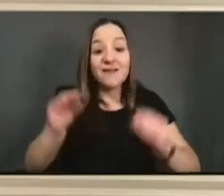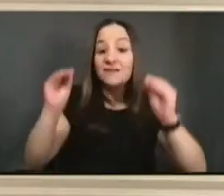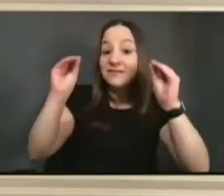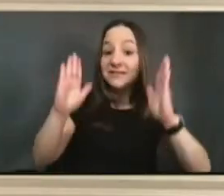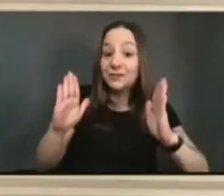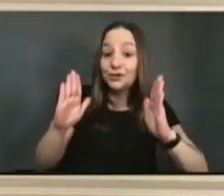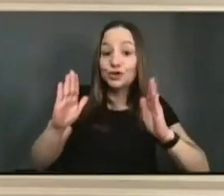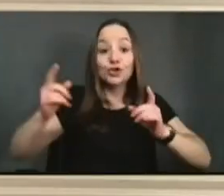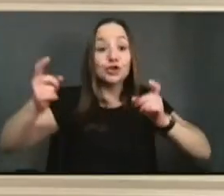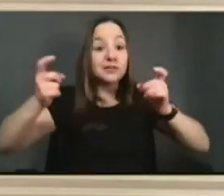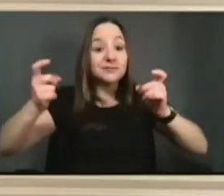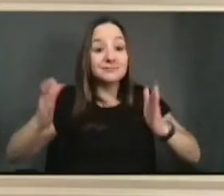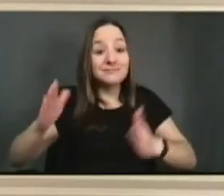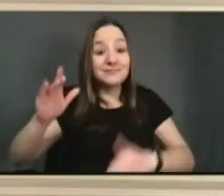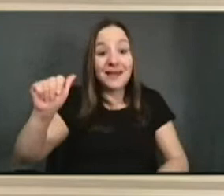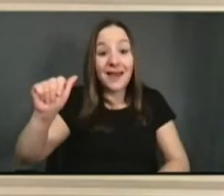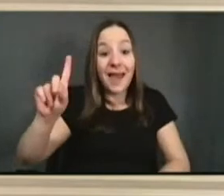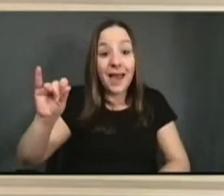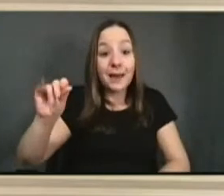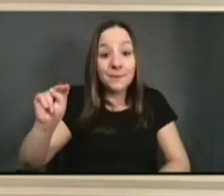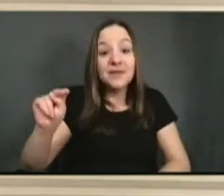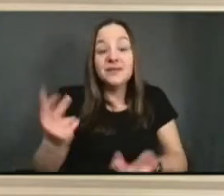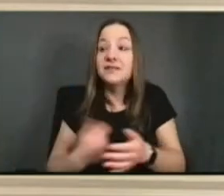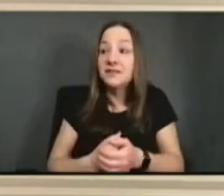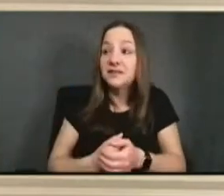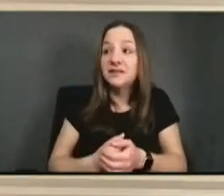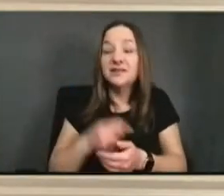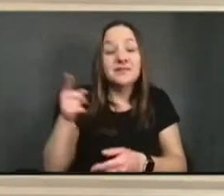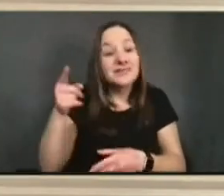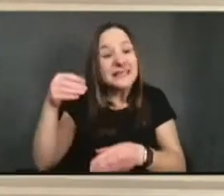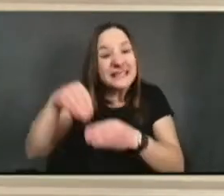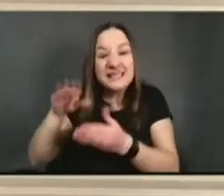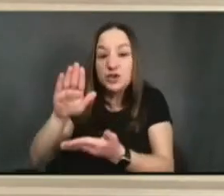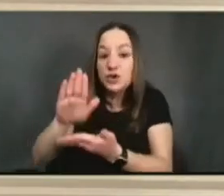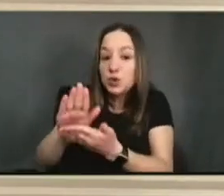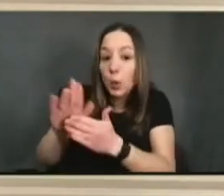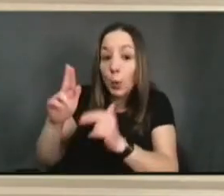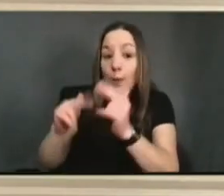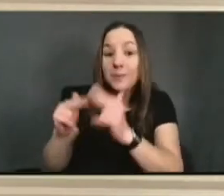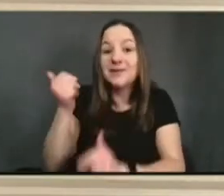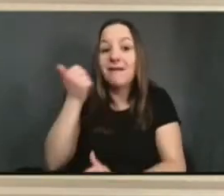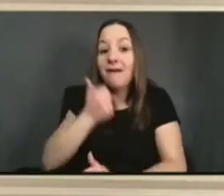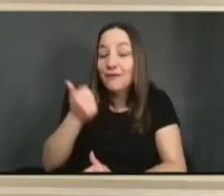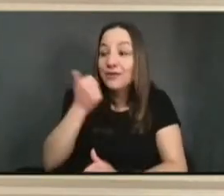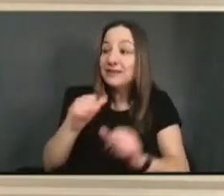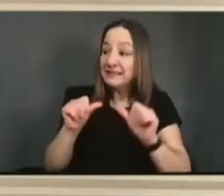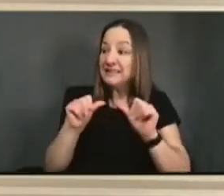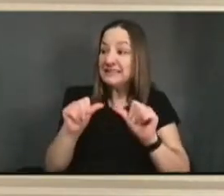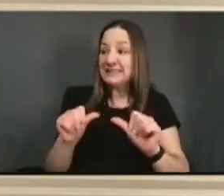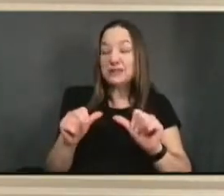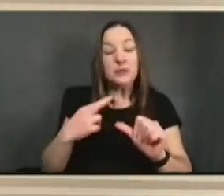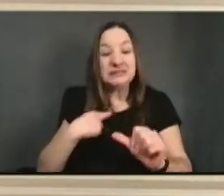I really want to thank our staff and our teachers and administrators who are in our